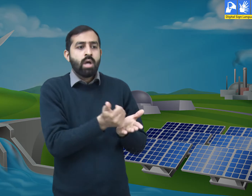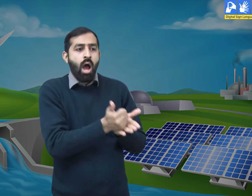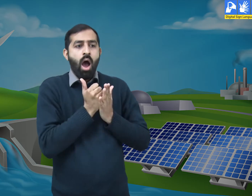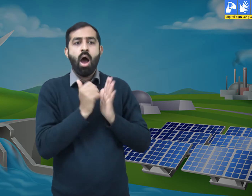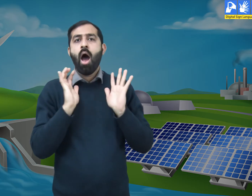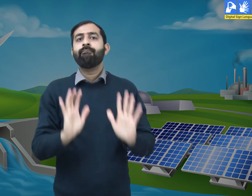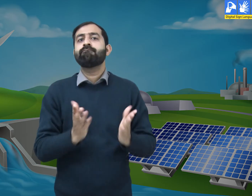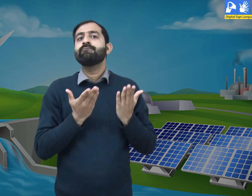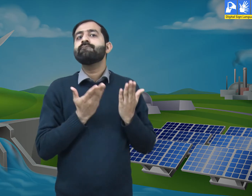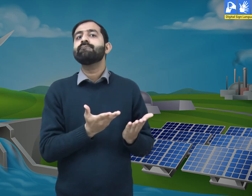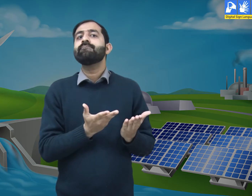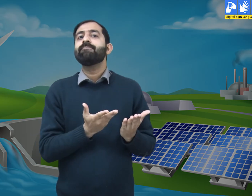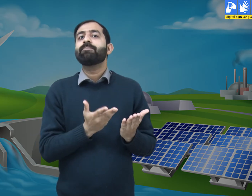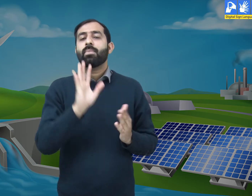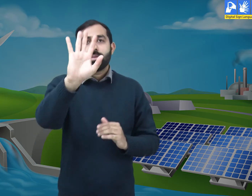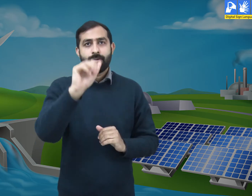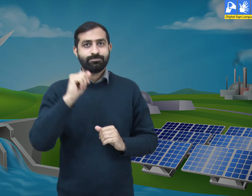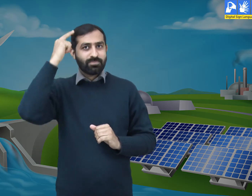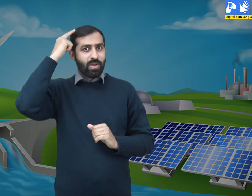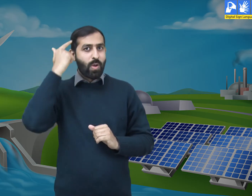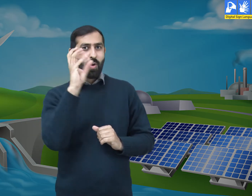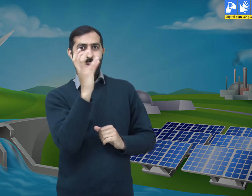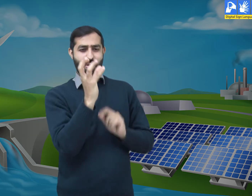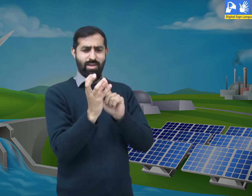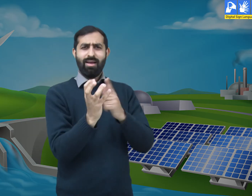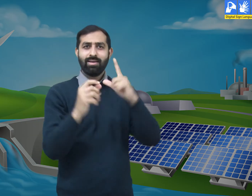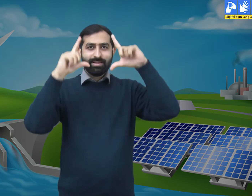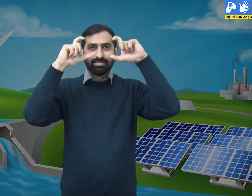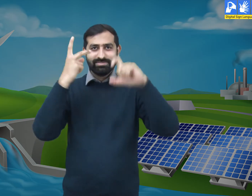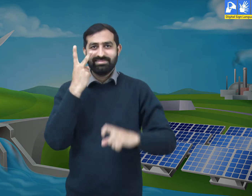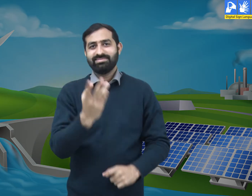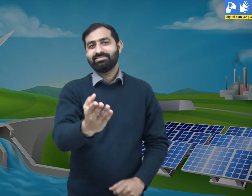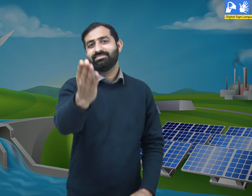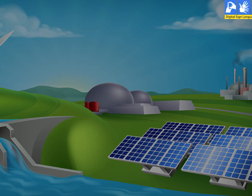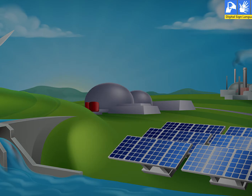mechanical work that produces electricity. Coal was used as a source of energy too. Let's see.